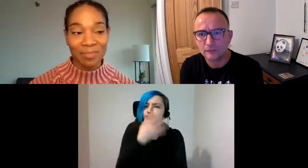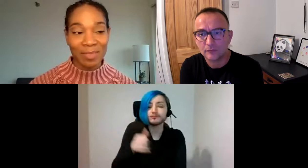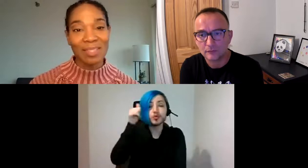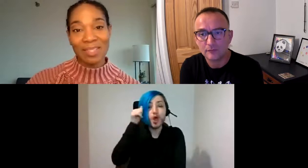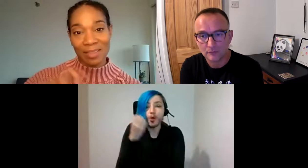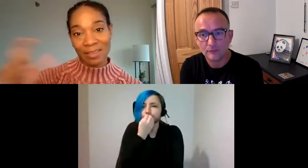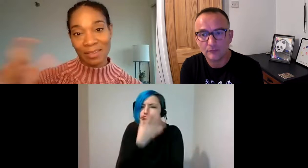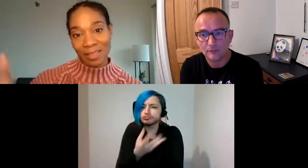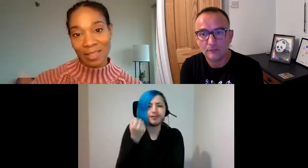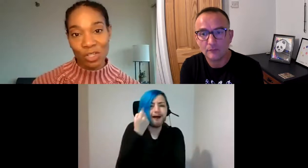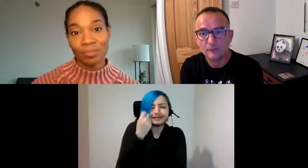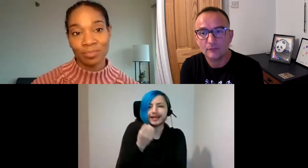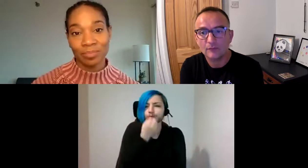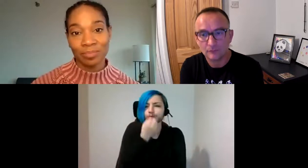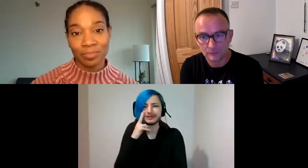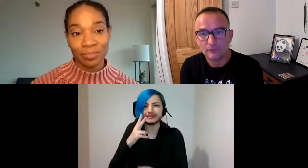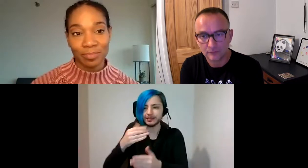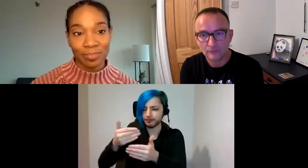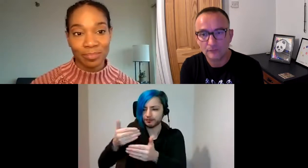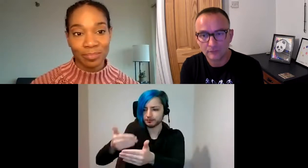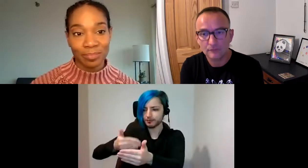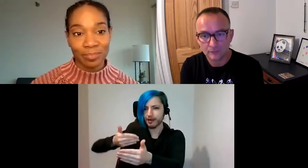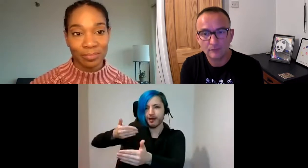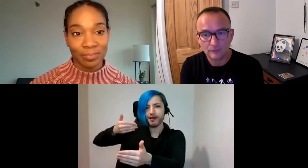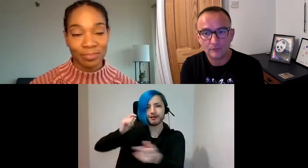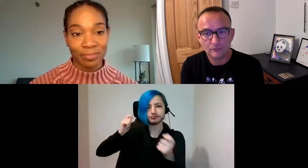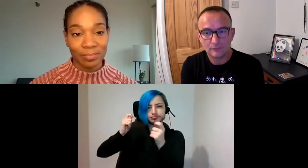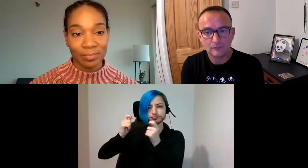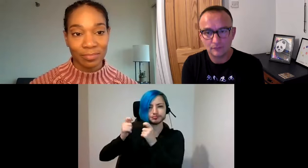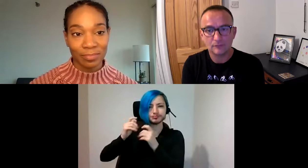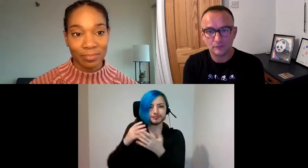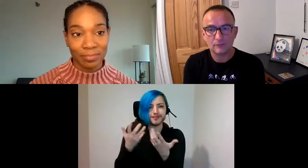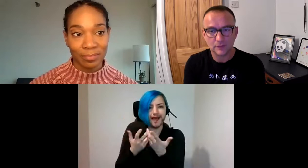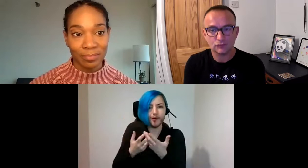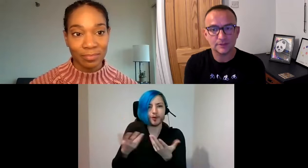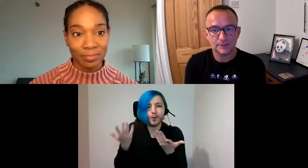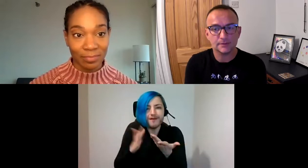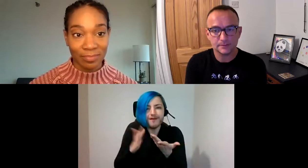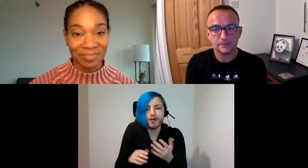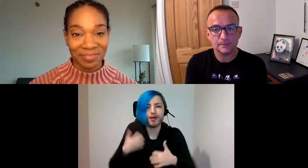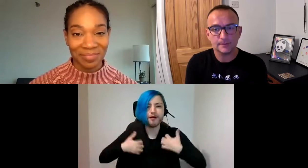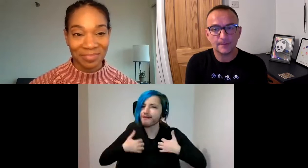I agree for sure. So we have almost arrived at 6_o'clock.